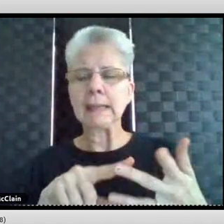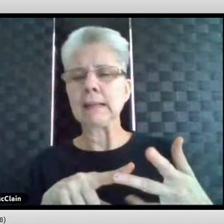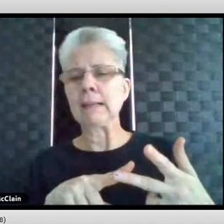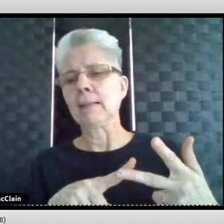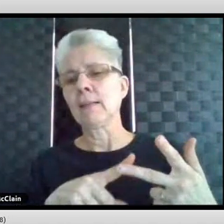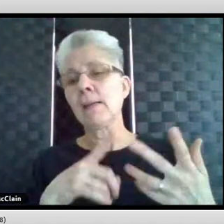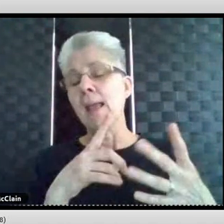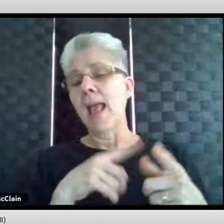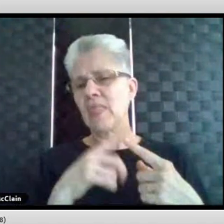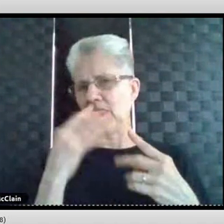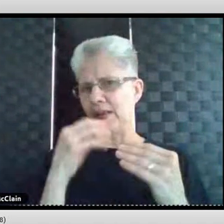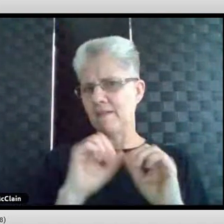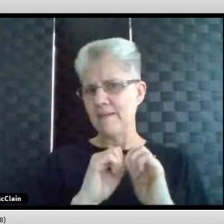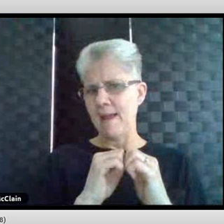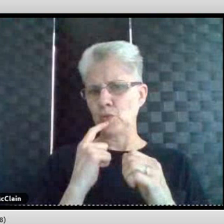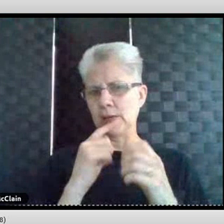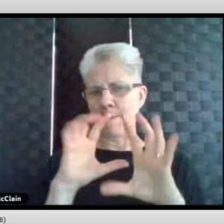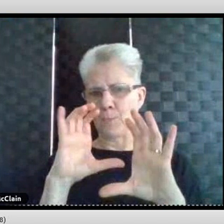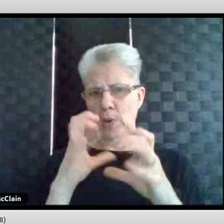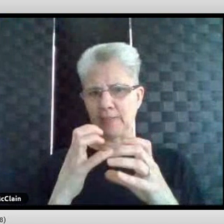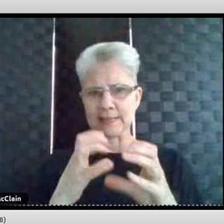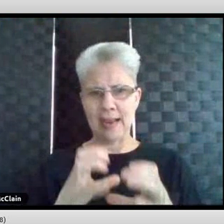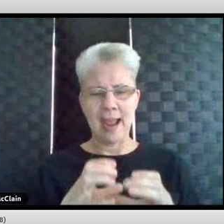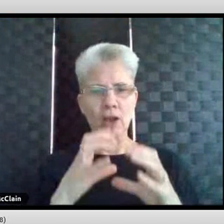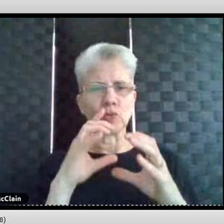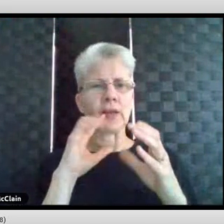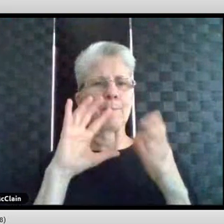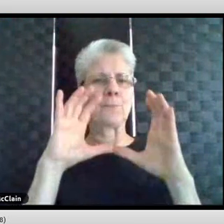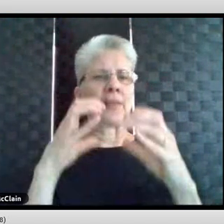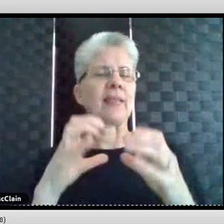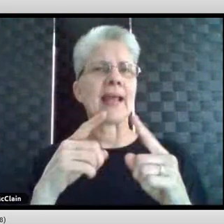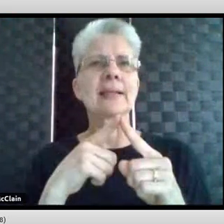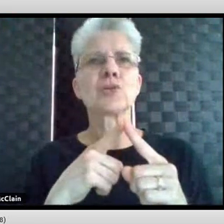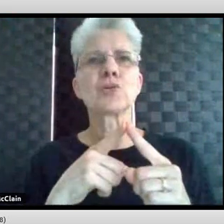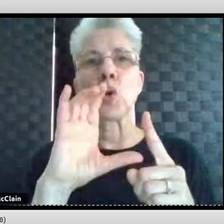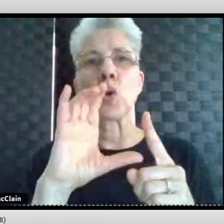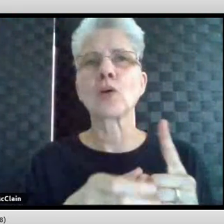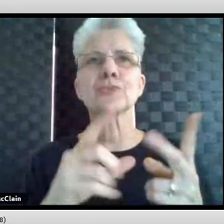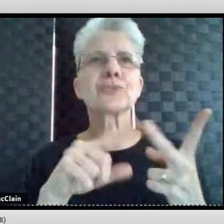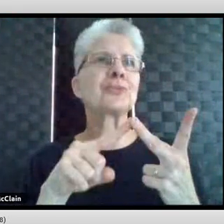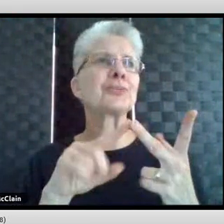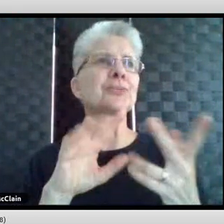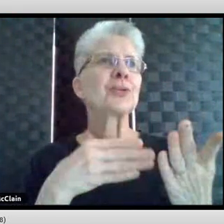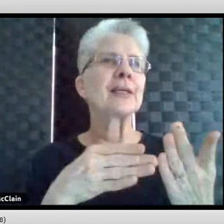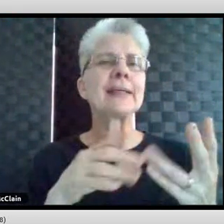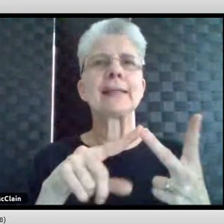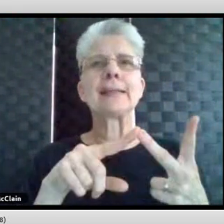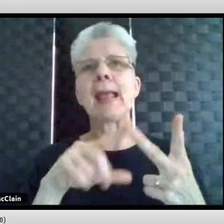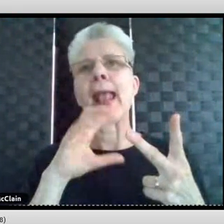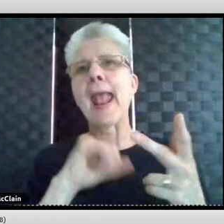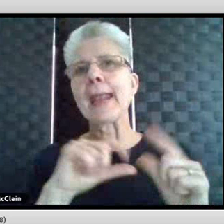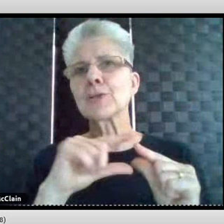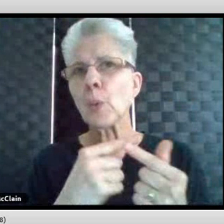And then think of the ways you can break that down. You can break that down into cultural cooking, into age-group cooking,